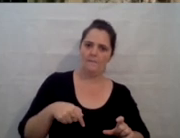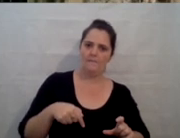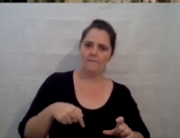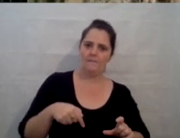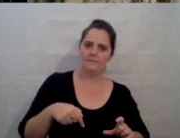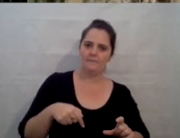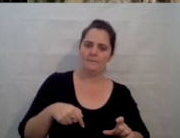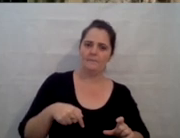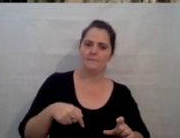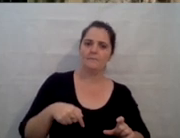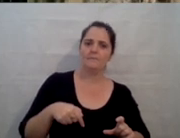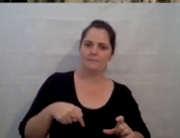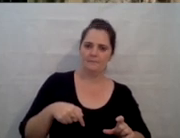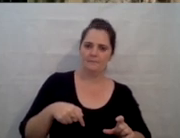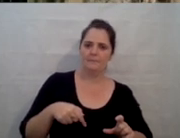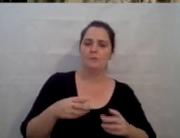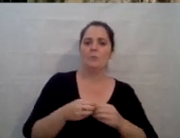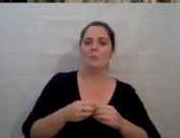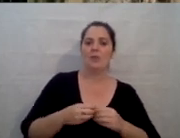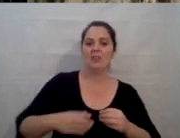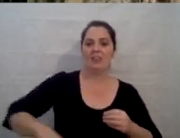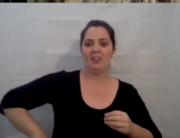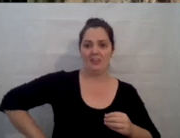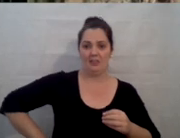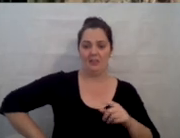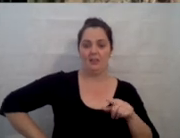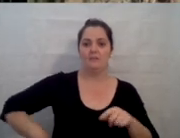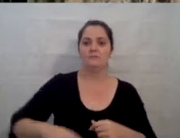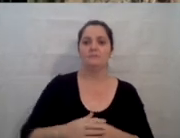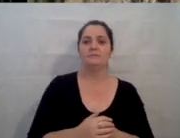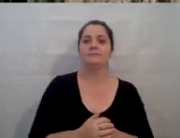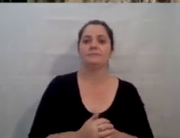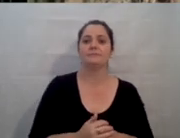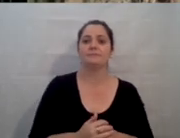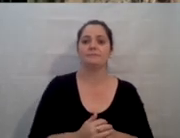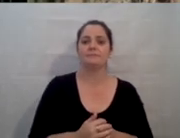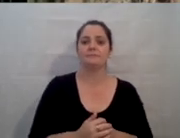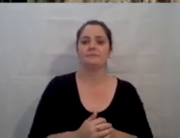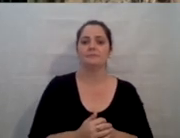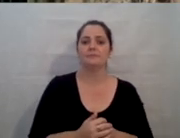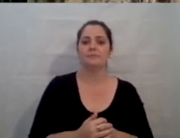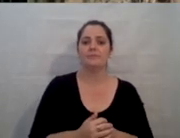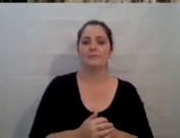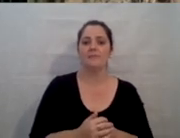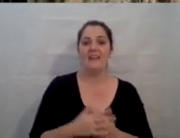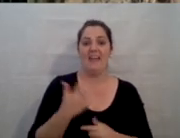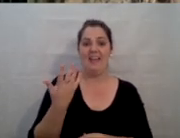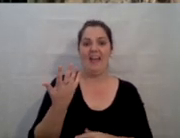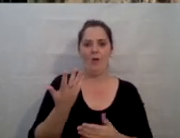just like that. That arm goes behind, that arm is out and the hand is coming back down onto his hip like that,